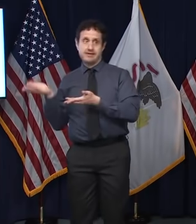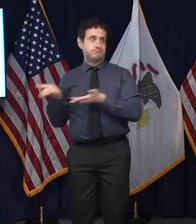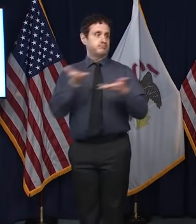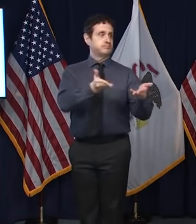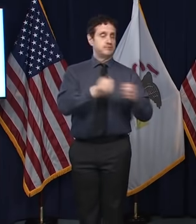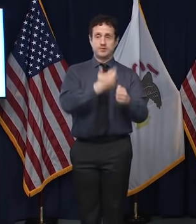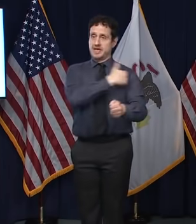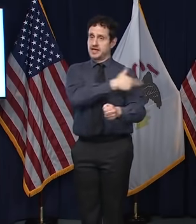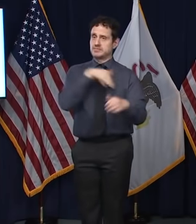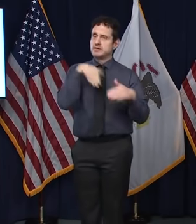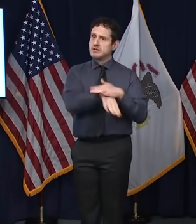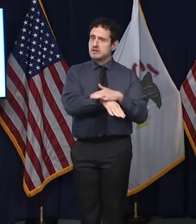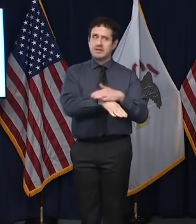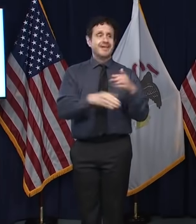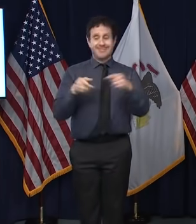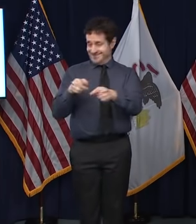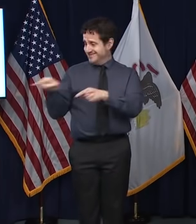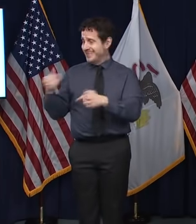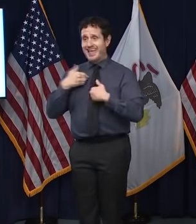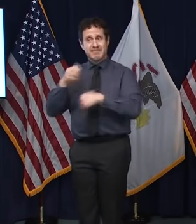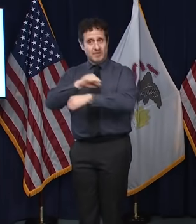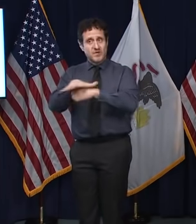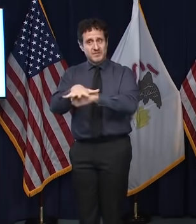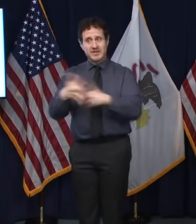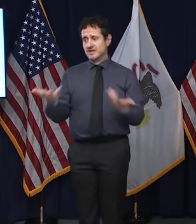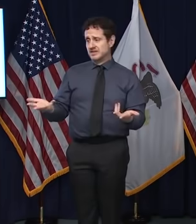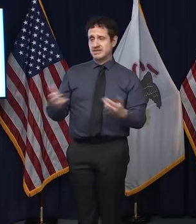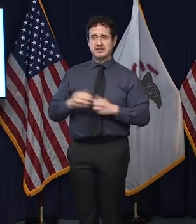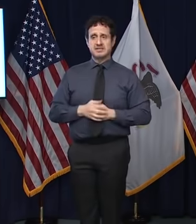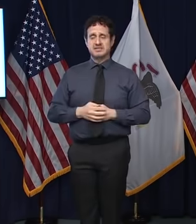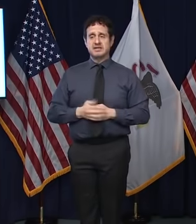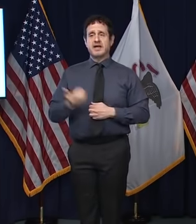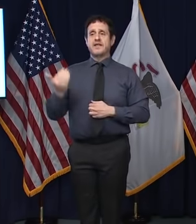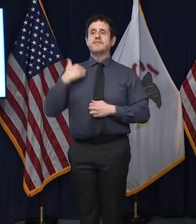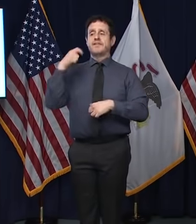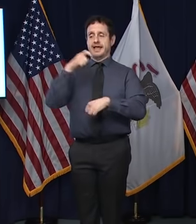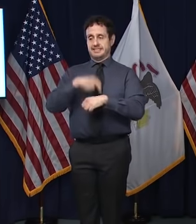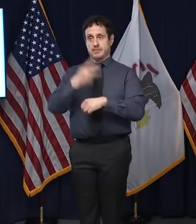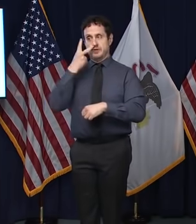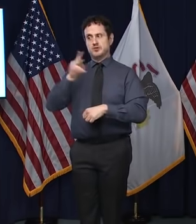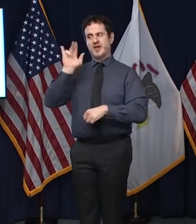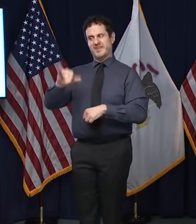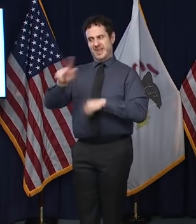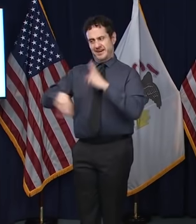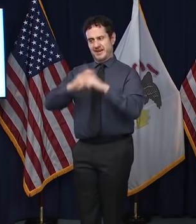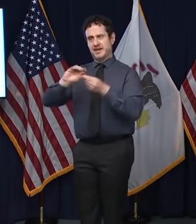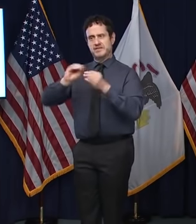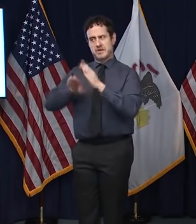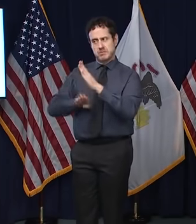twenty individual being